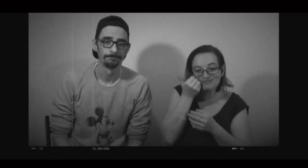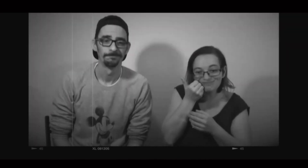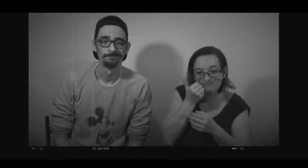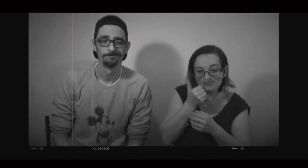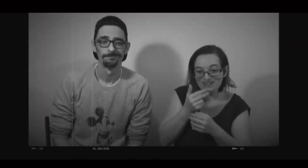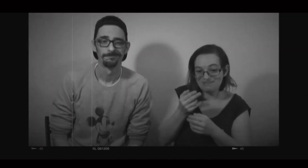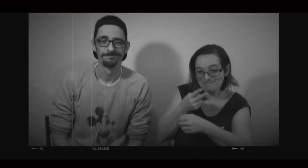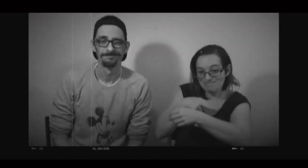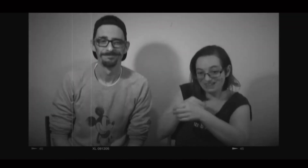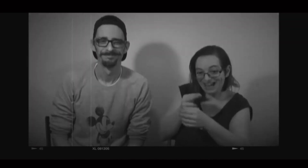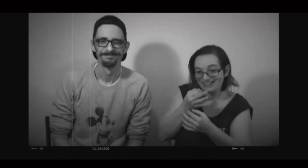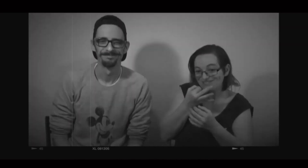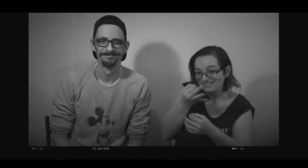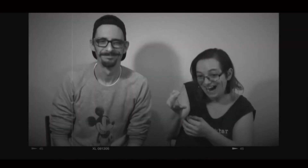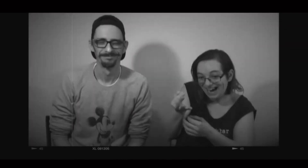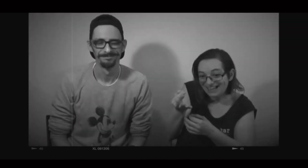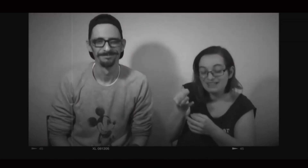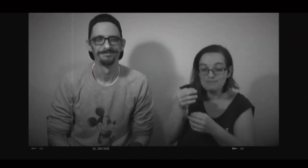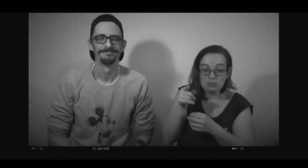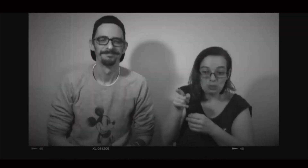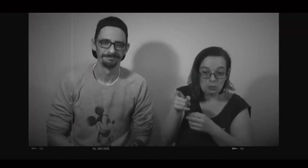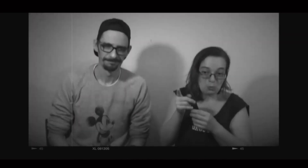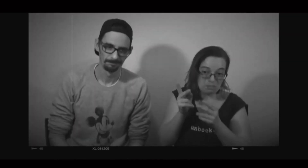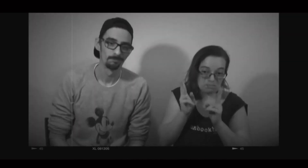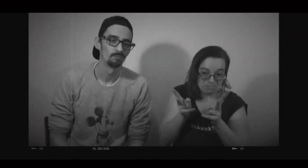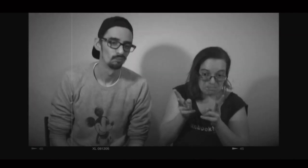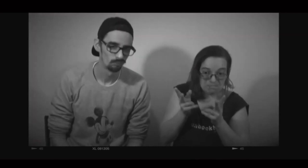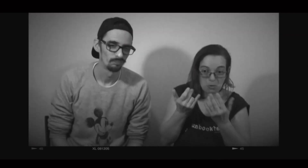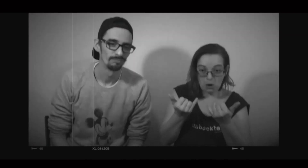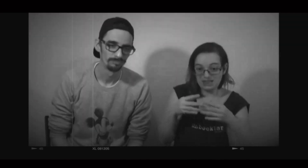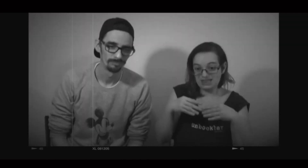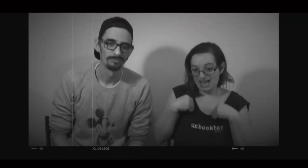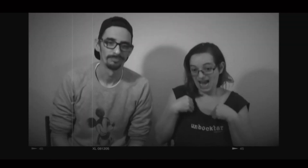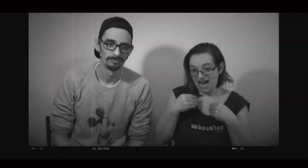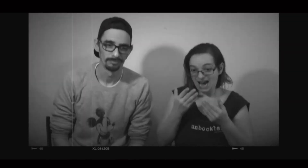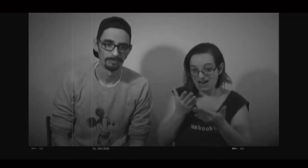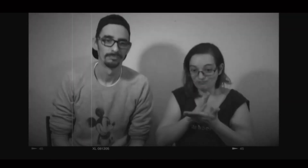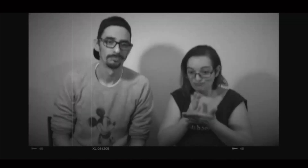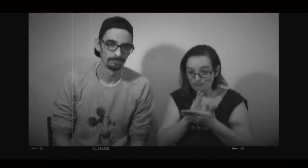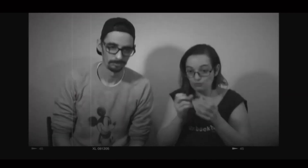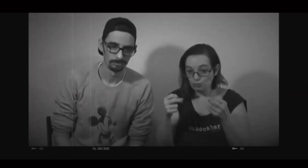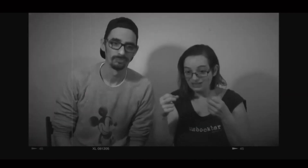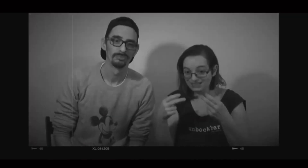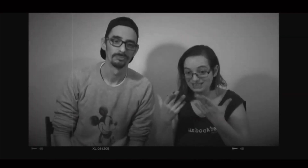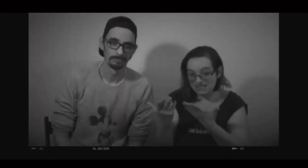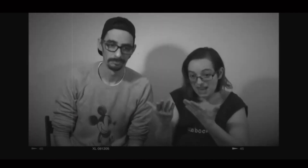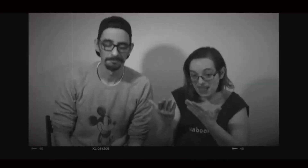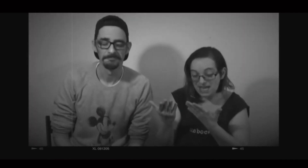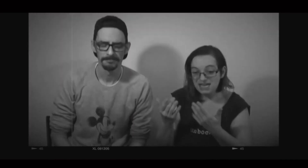That is why I want to gonna ask you, Noah, could you translate the English caption into Austrian Sign Language?